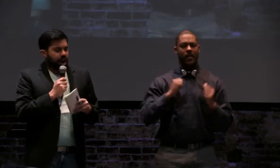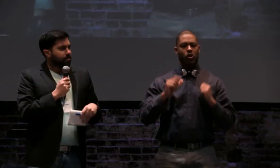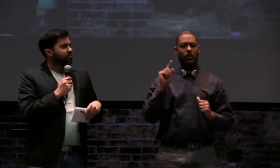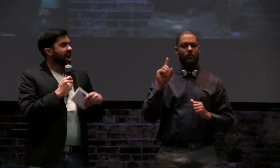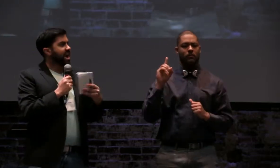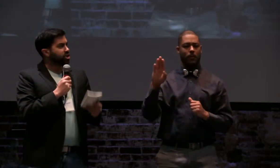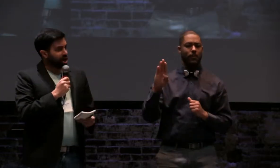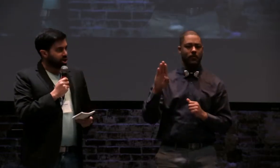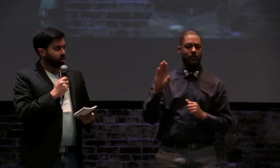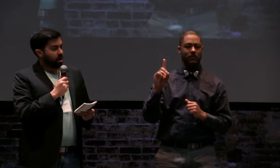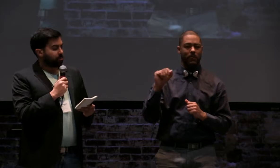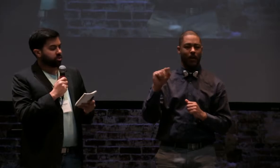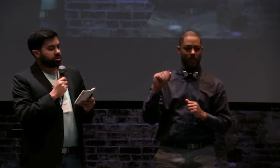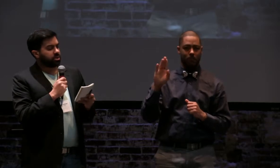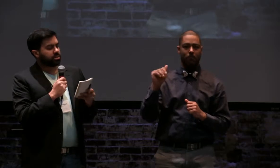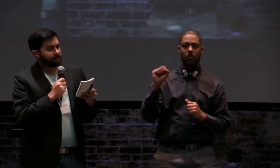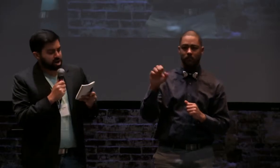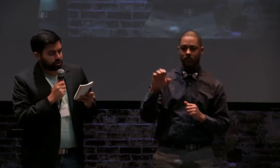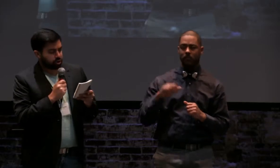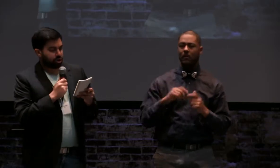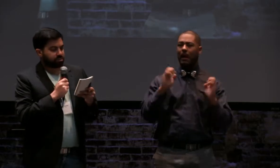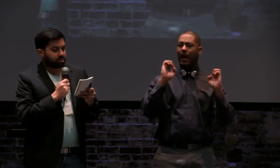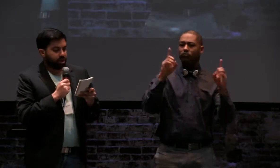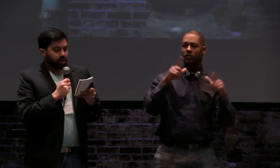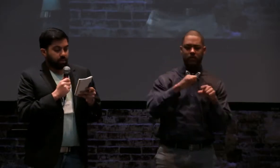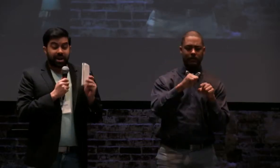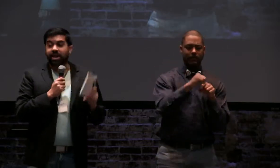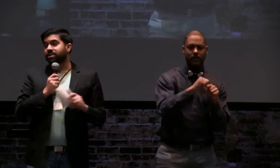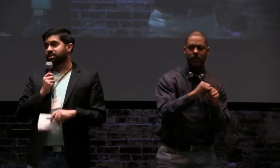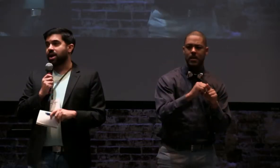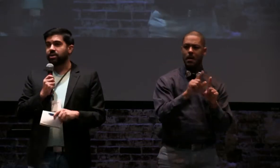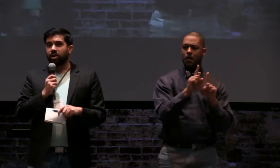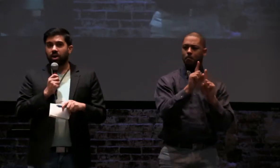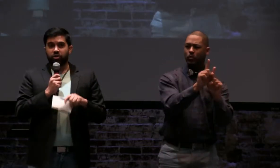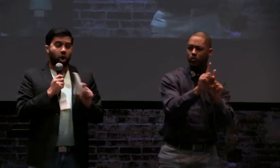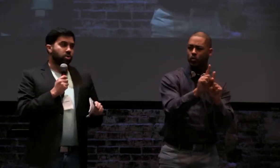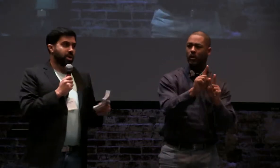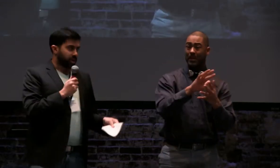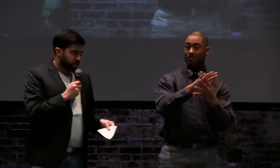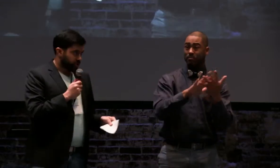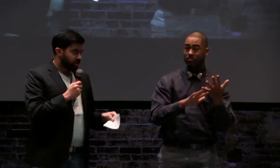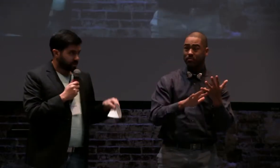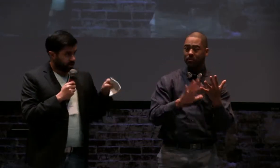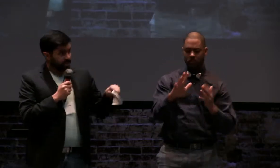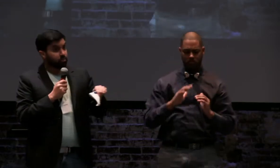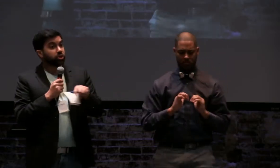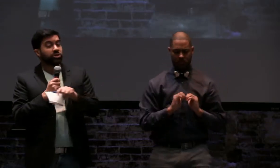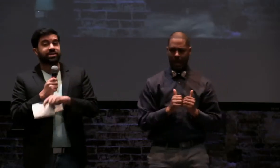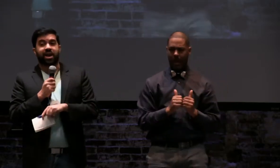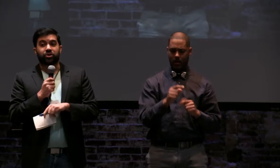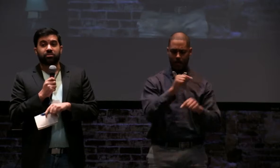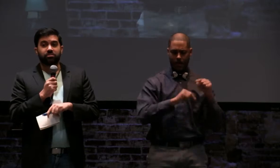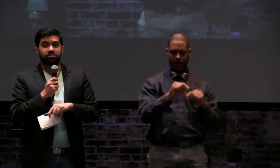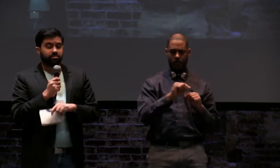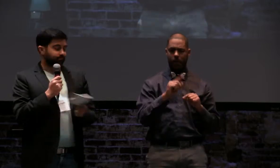and provide educational opportunities, mentorships. But as I said, the only way we can do this is if we do it together.